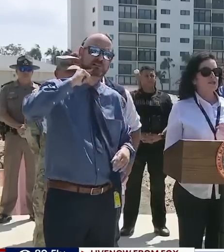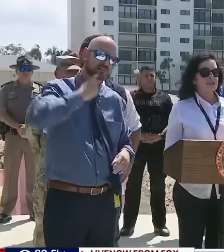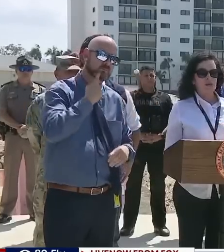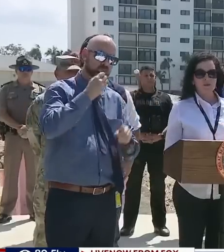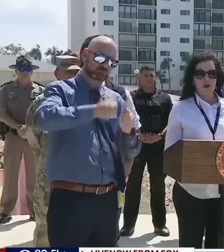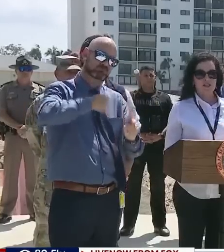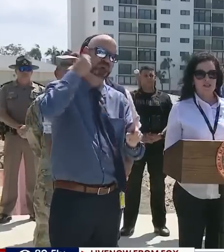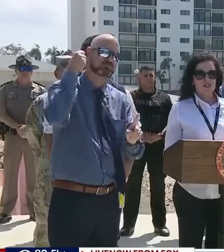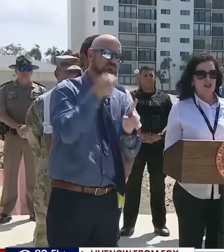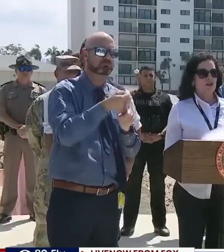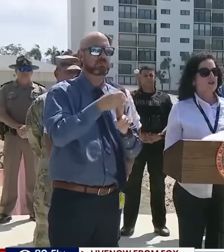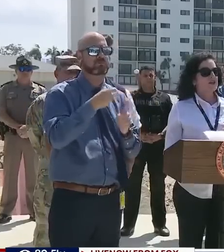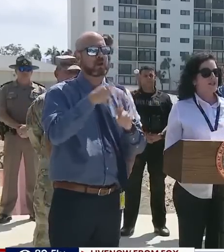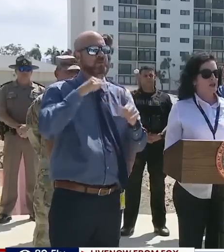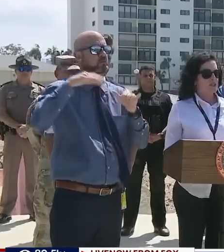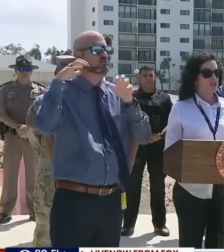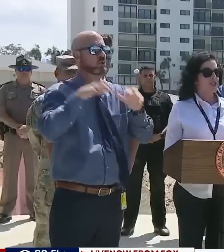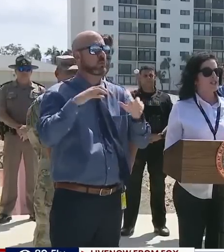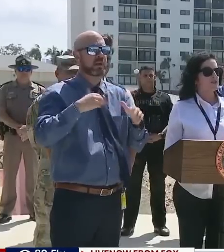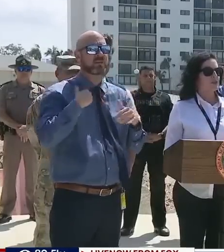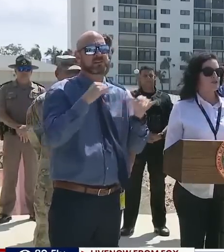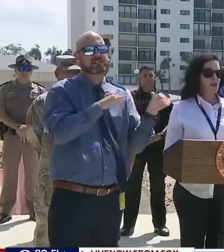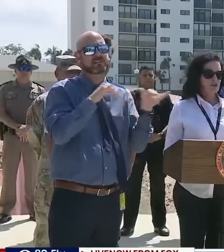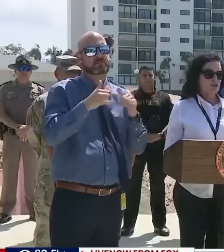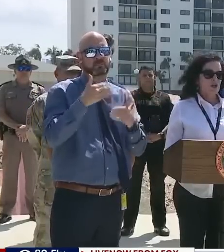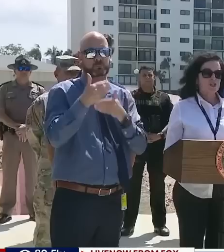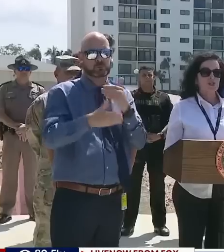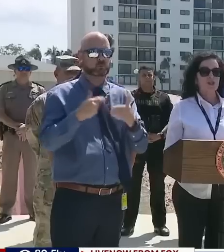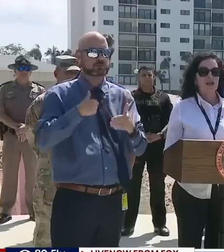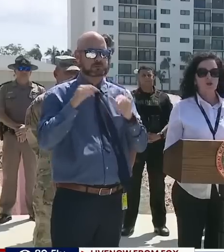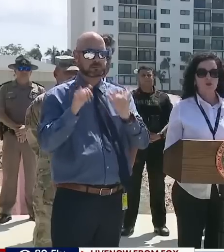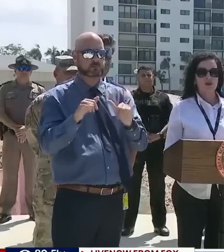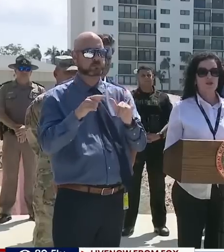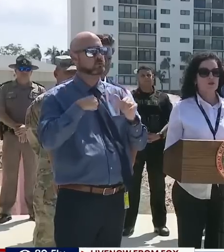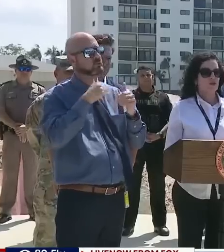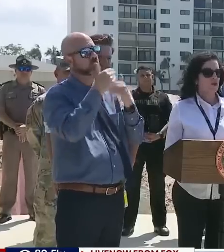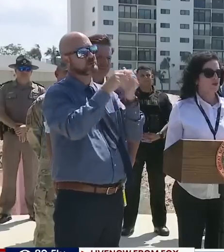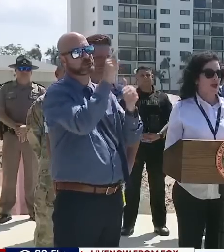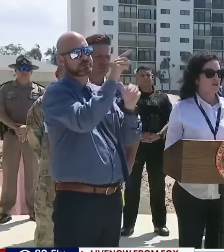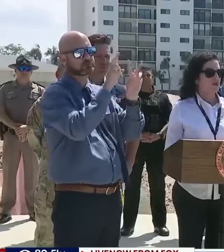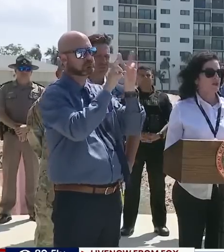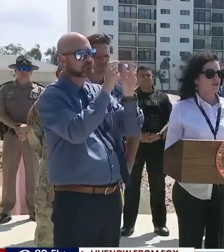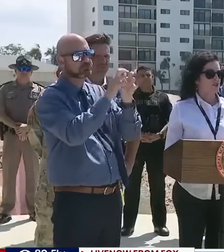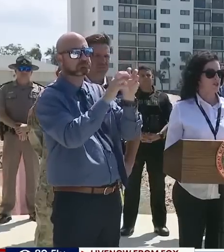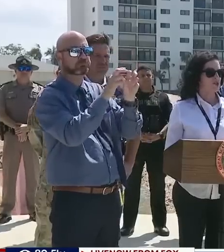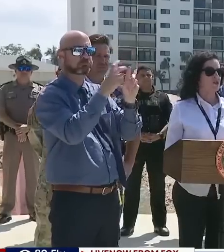many of our other. uh, Big Bend. counties. Sustained. the the brunt of this storm. We are going through